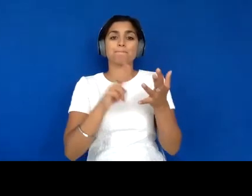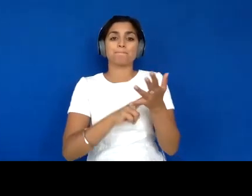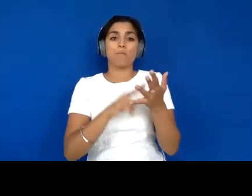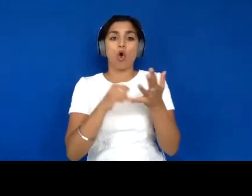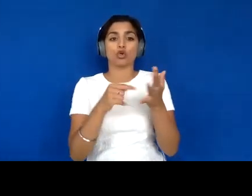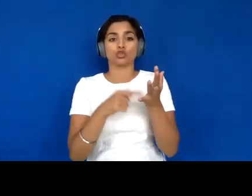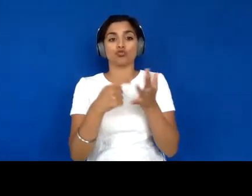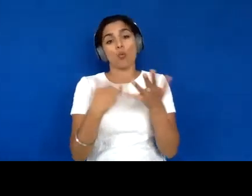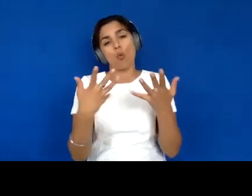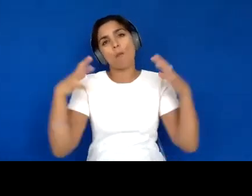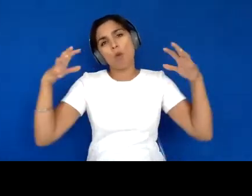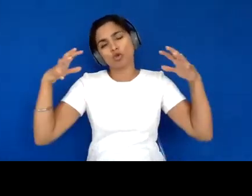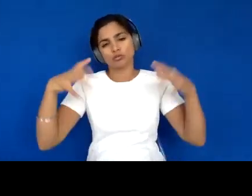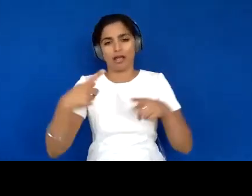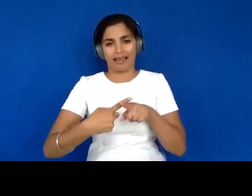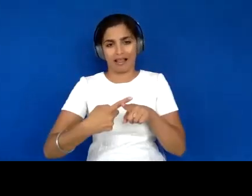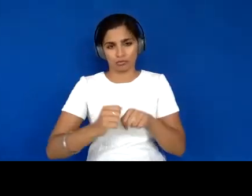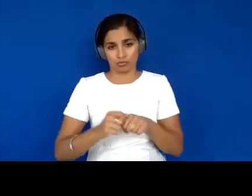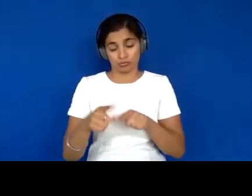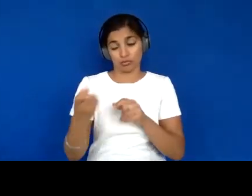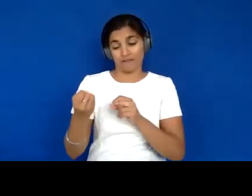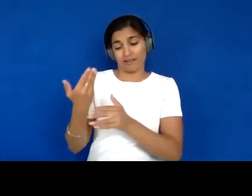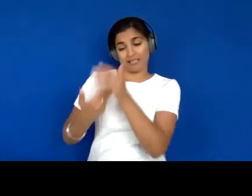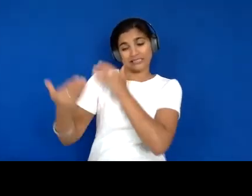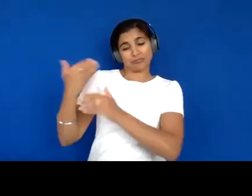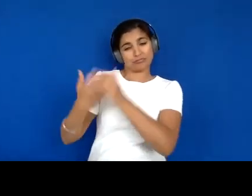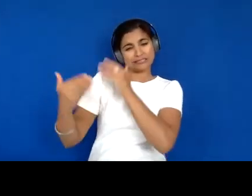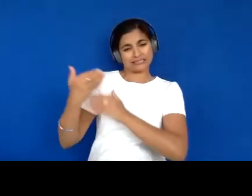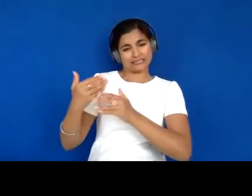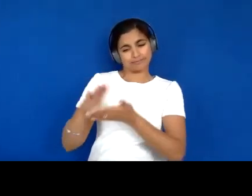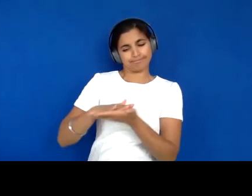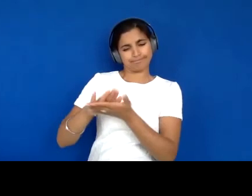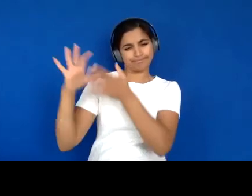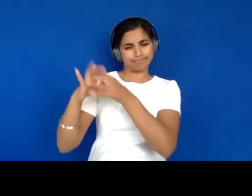has historical and social communications as a feature which transgress